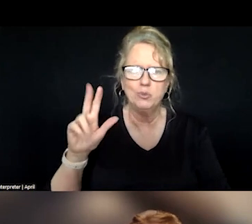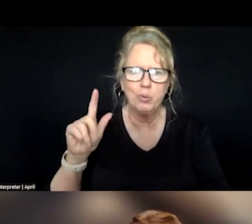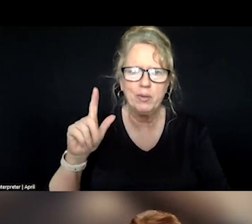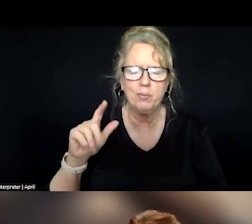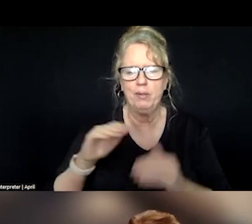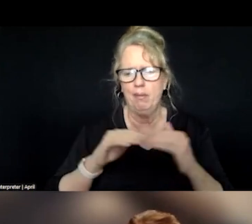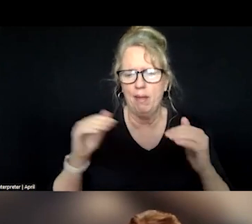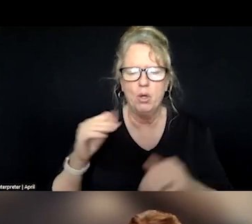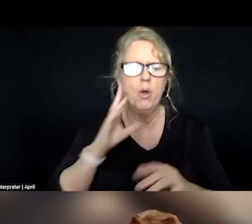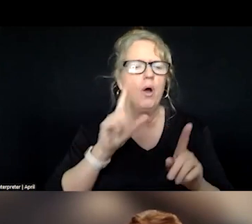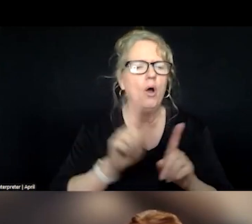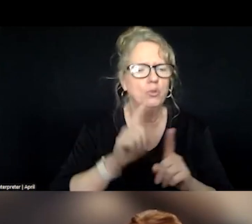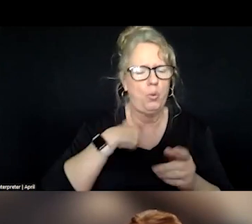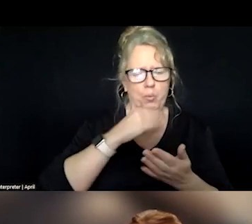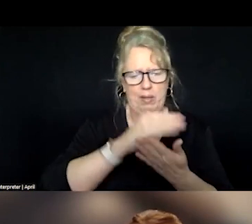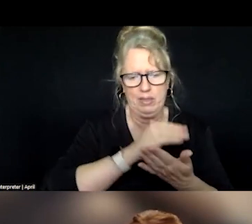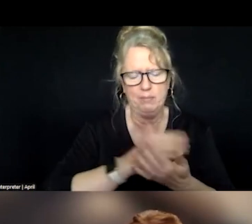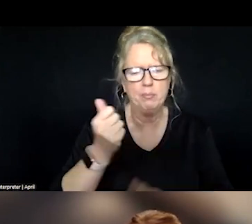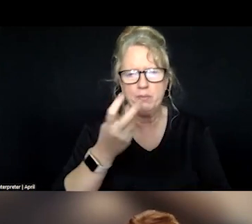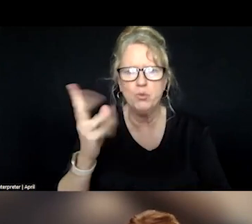WE HAVE THE LISTING OF A FEW DIFFERENT PROGRAMS HERE.